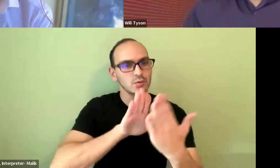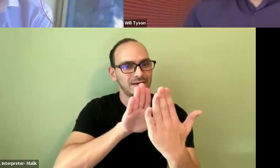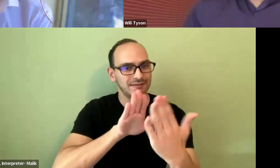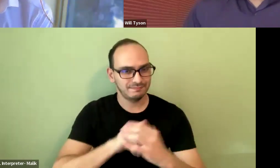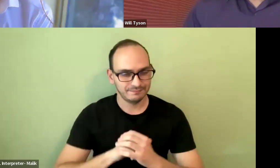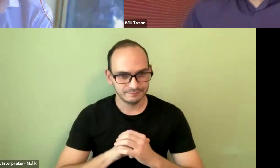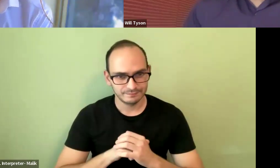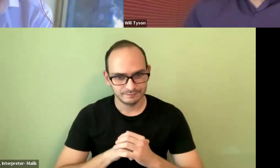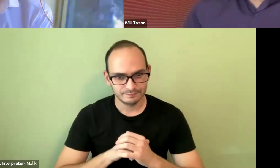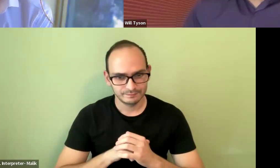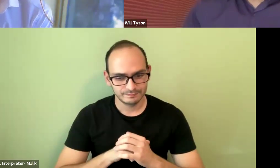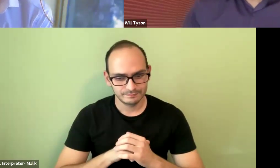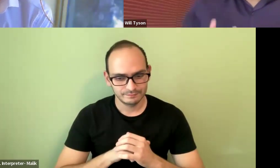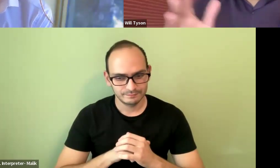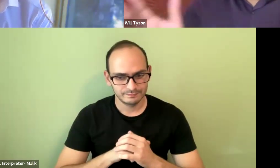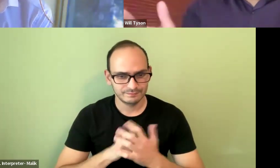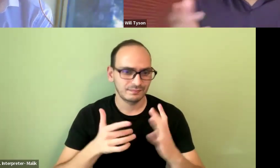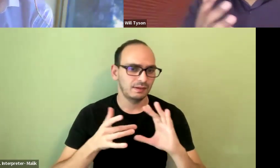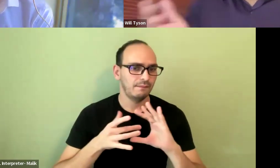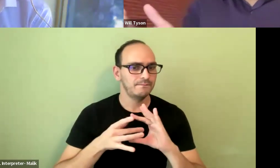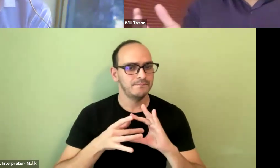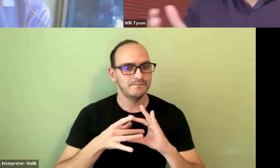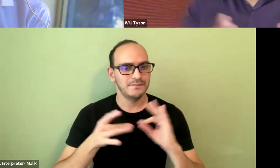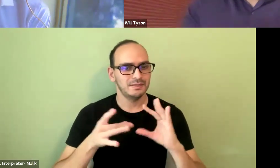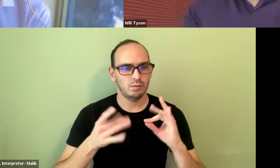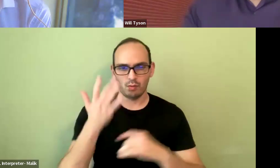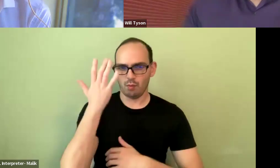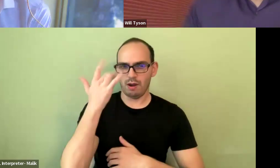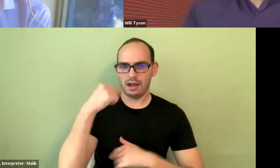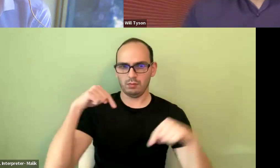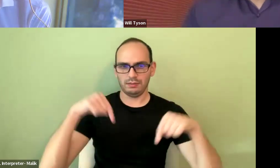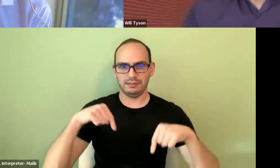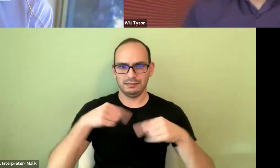You know I think a message that kind of why we re here in a message to folks in